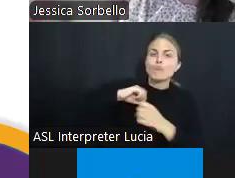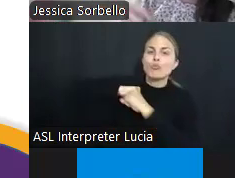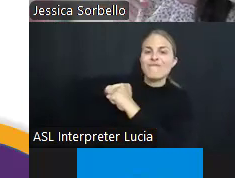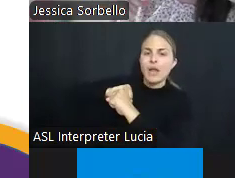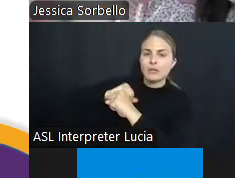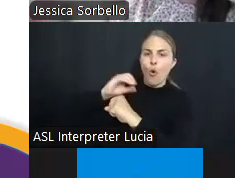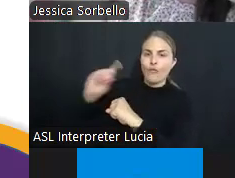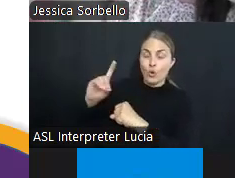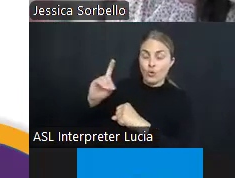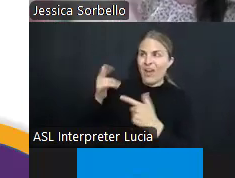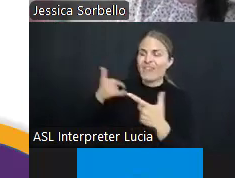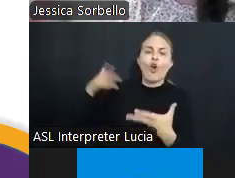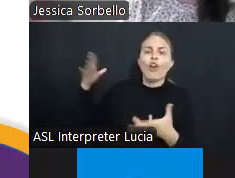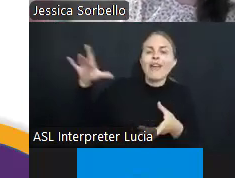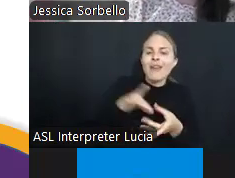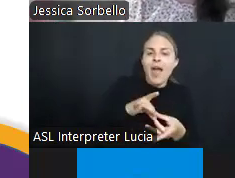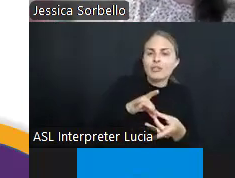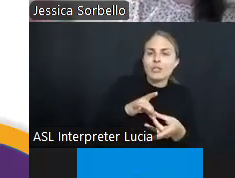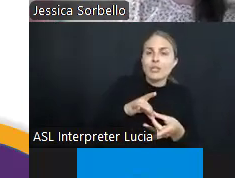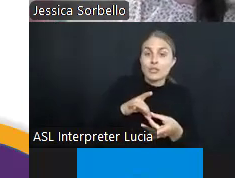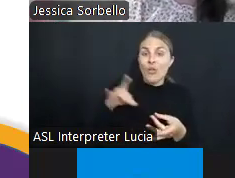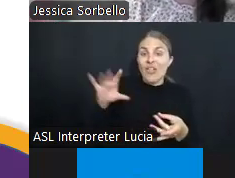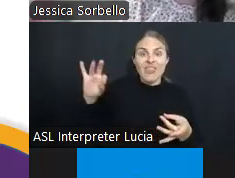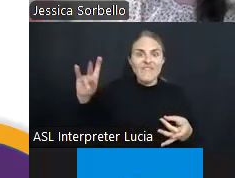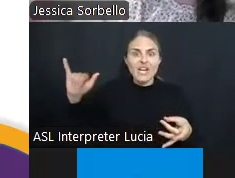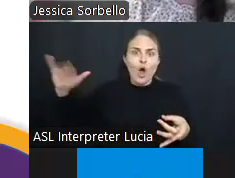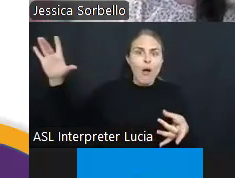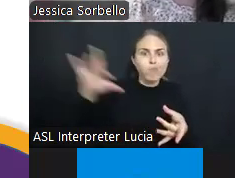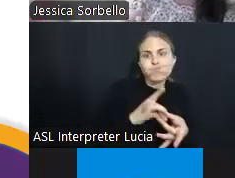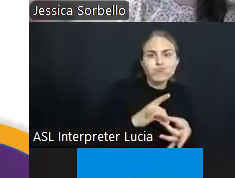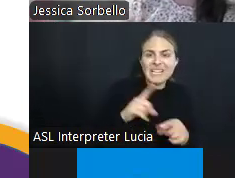it can prevent overdose before it happens. Which is really